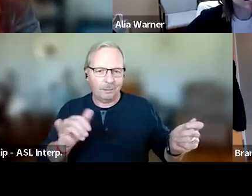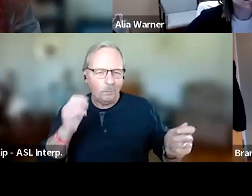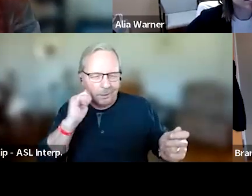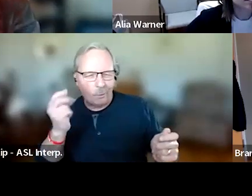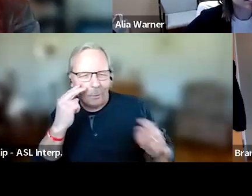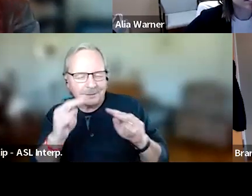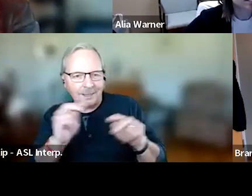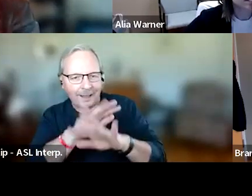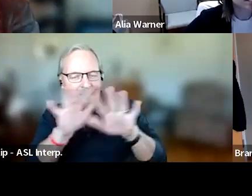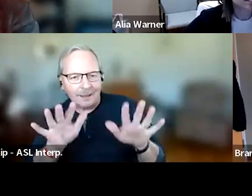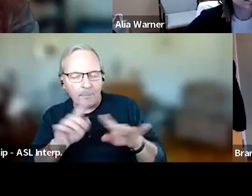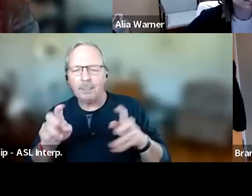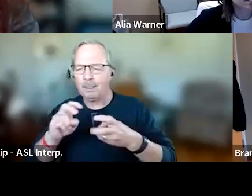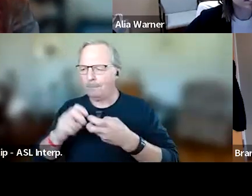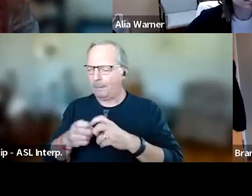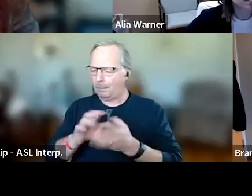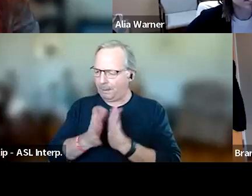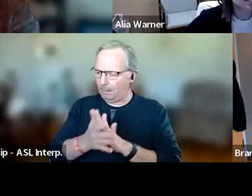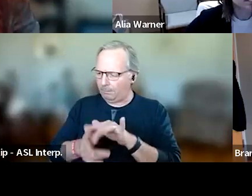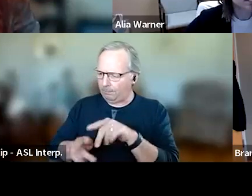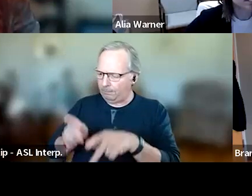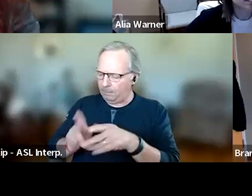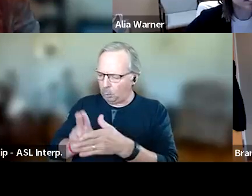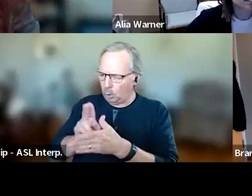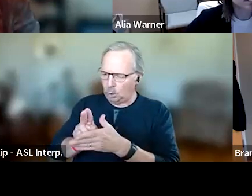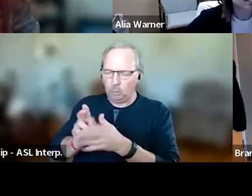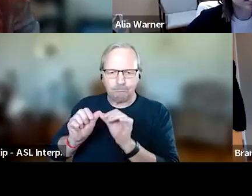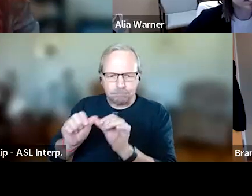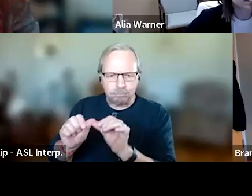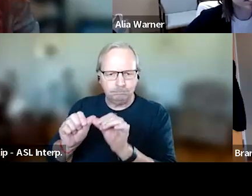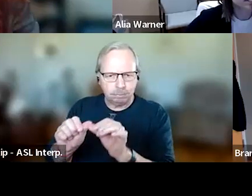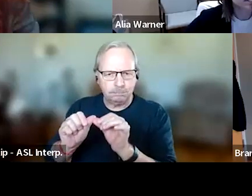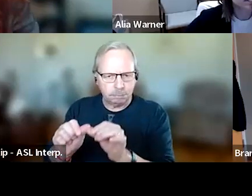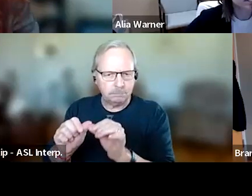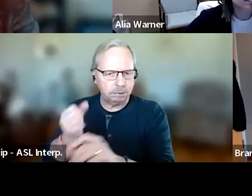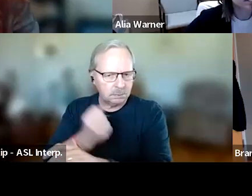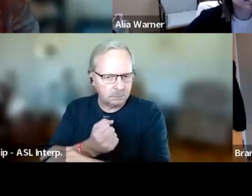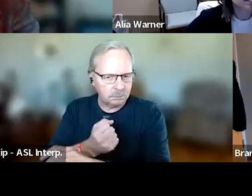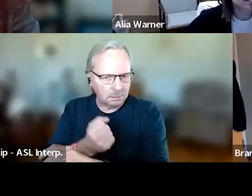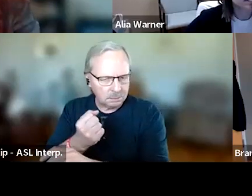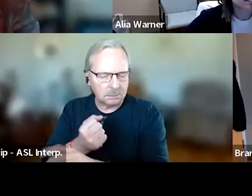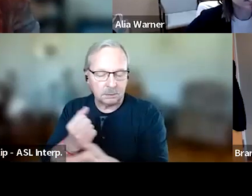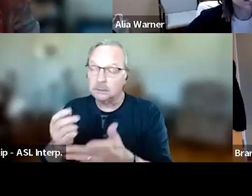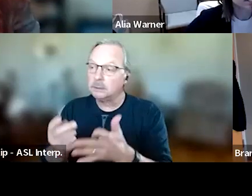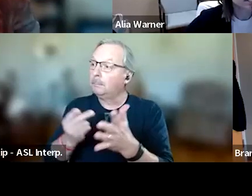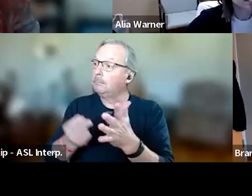But the problem becomes when people are using consistently, sometimes the psychosis episodes can last longer